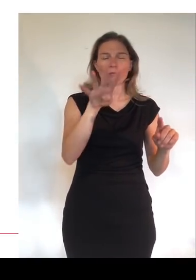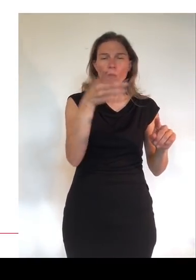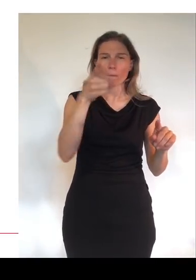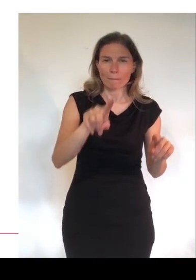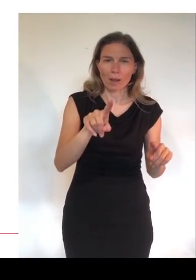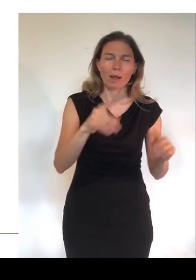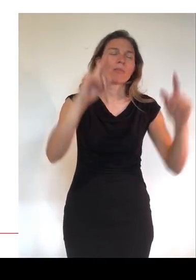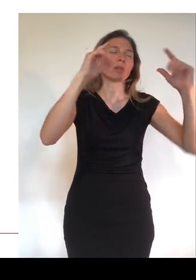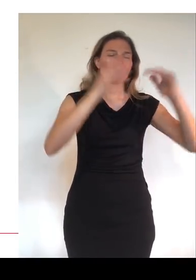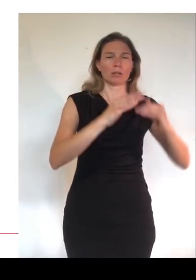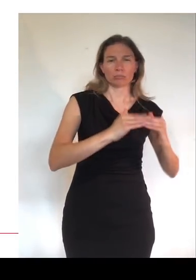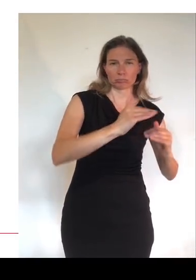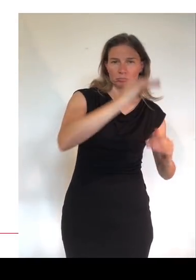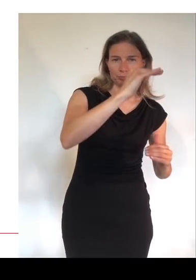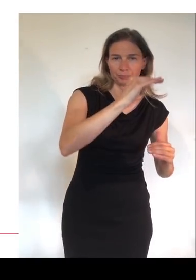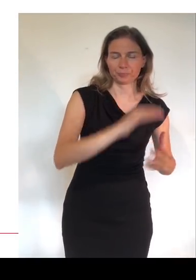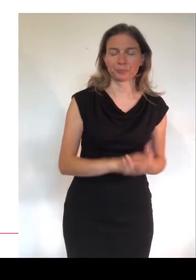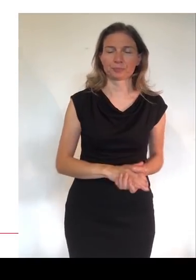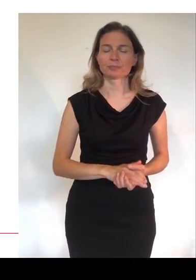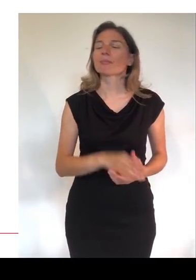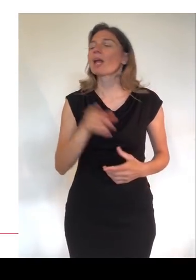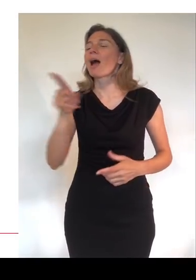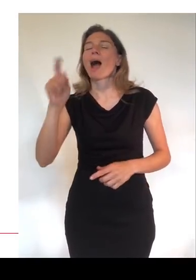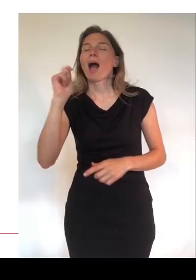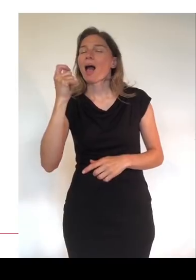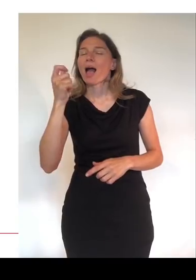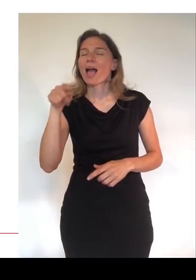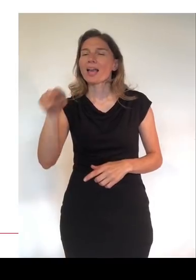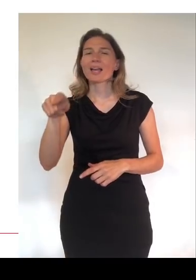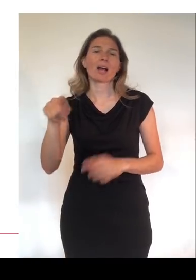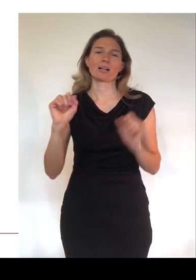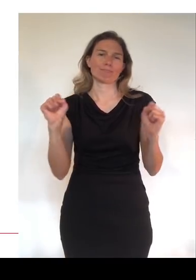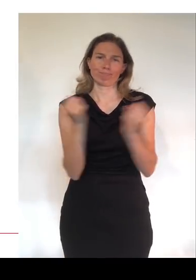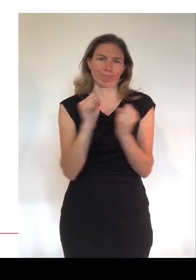because kids don't get that sign language access when they're 0 years old